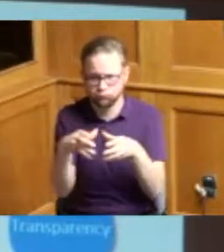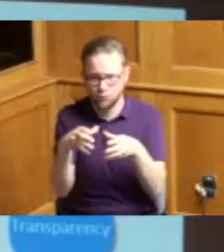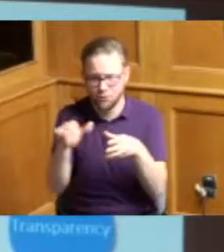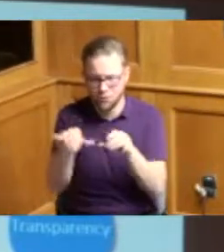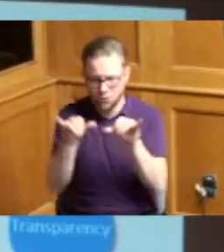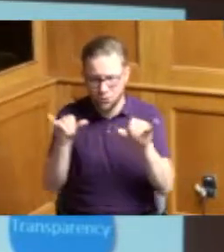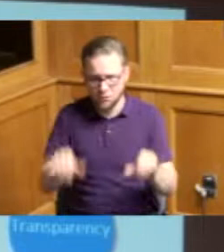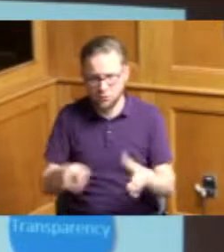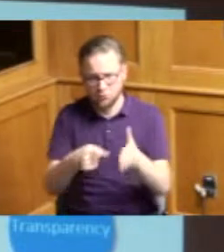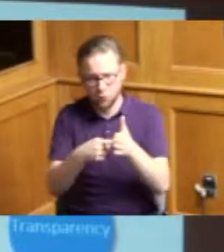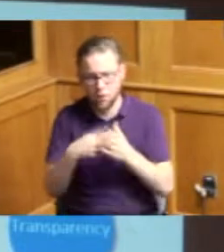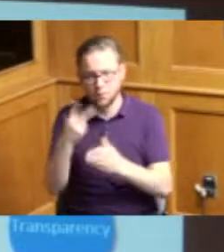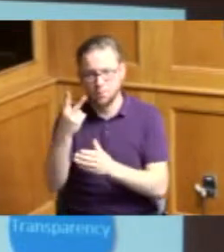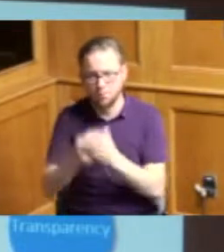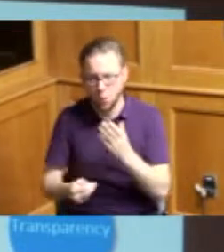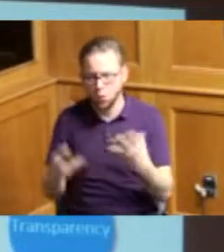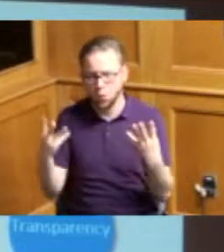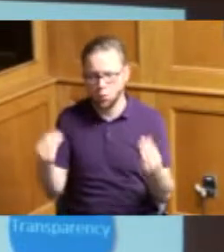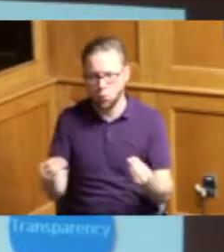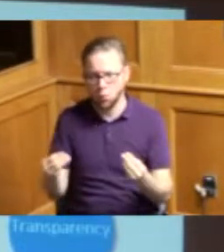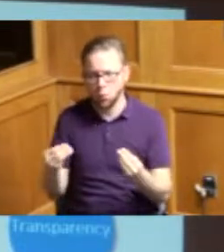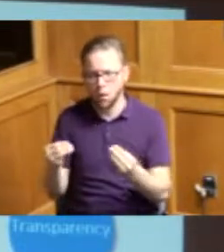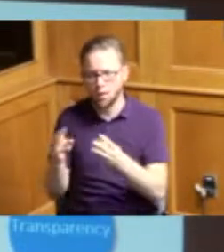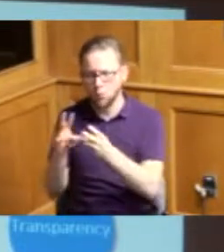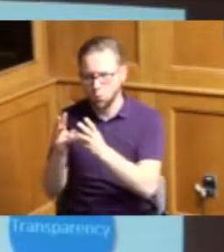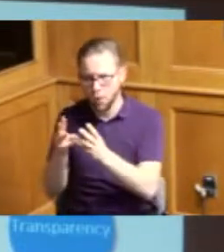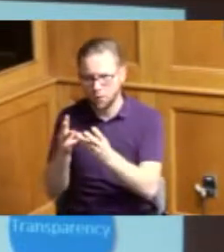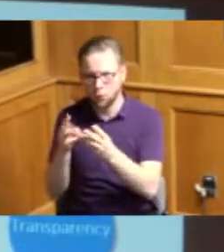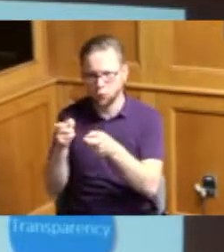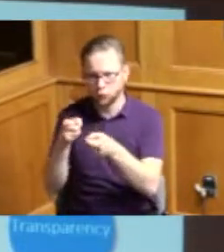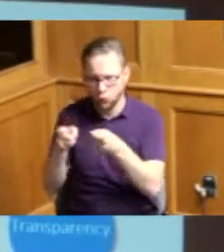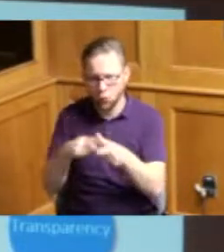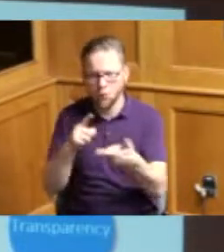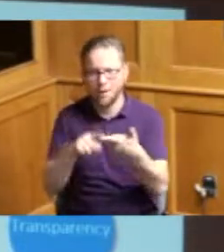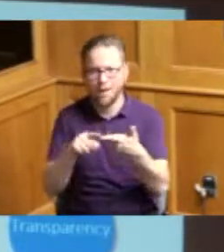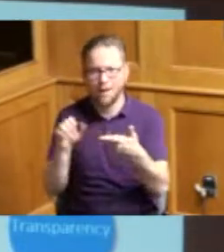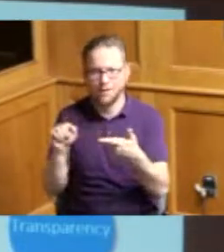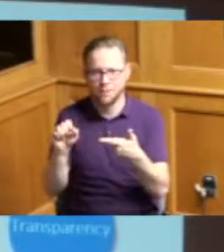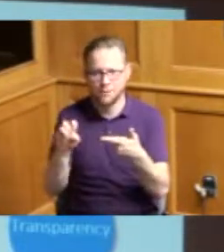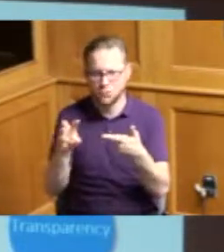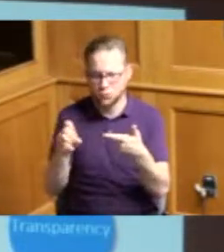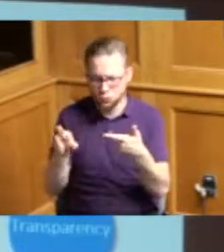both wet weather and sanitary costs and we're also you know tried to you know one of the drivers was